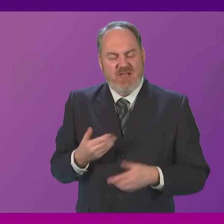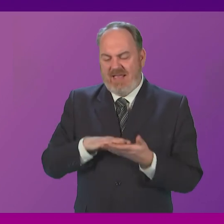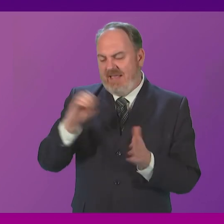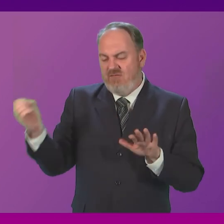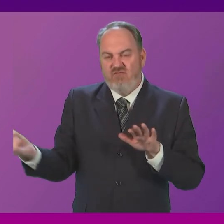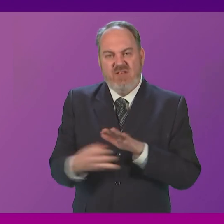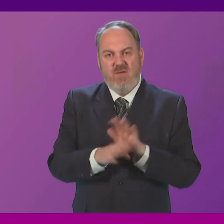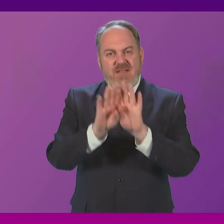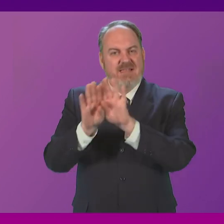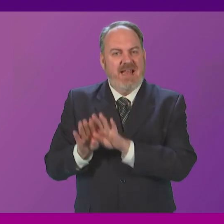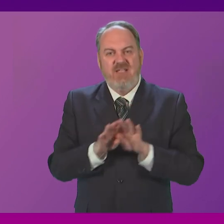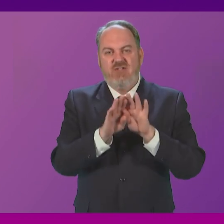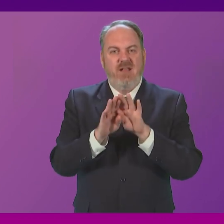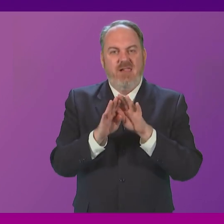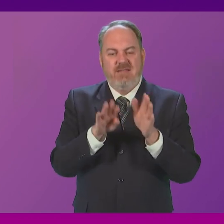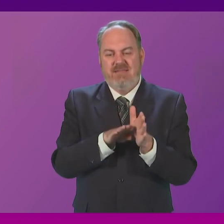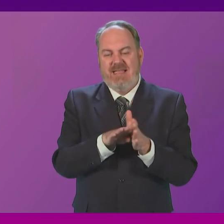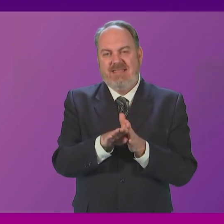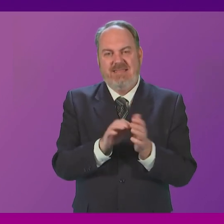Liberal Democrats are, by nature, solutions focused.